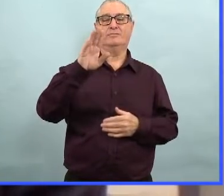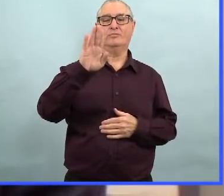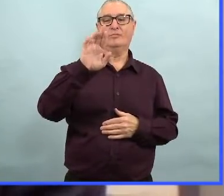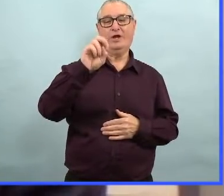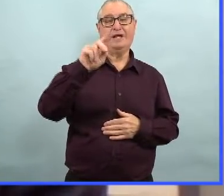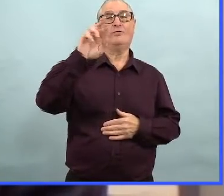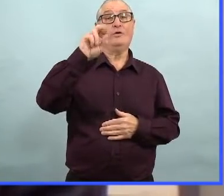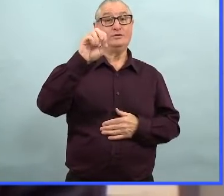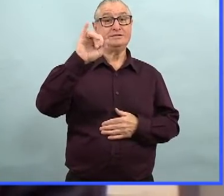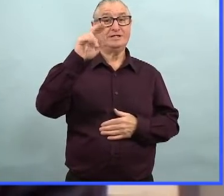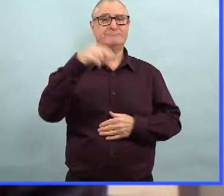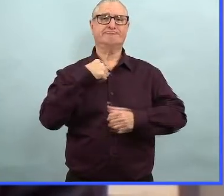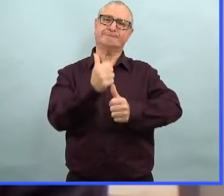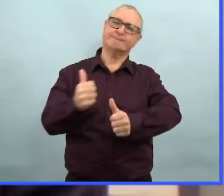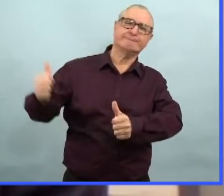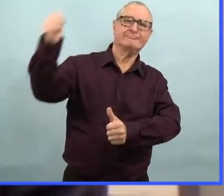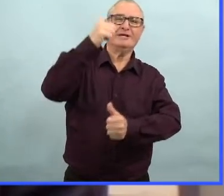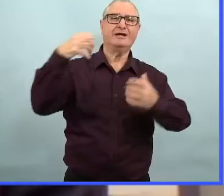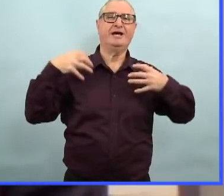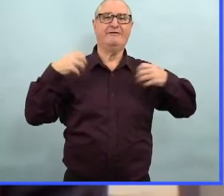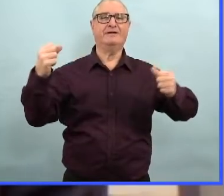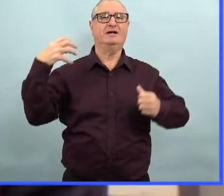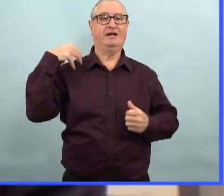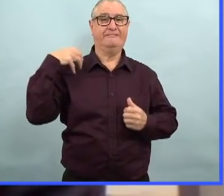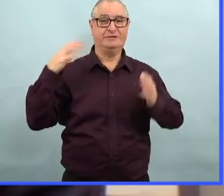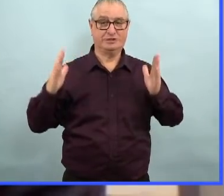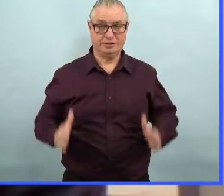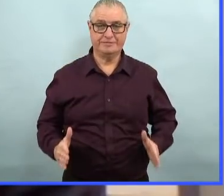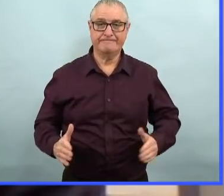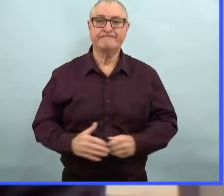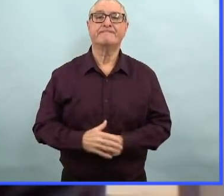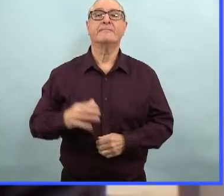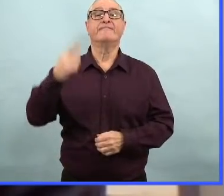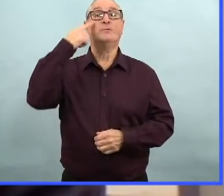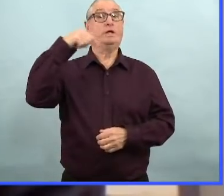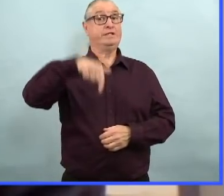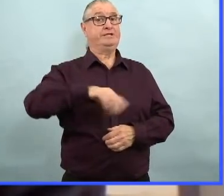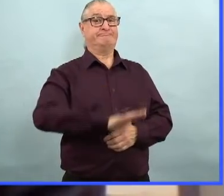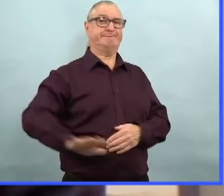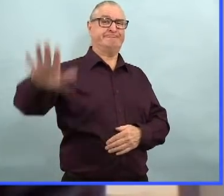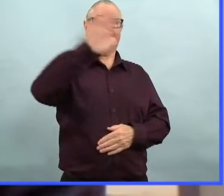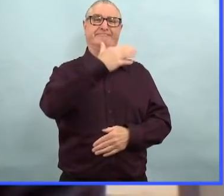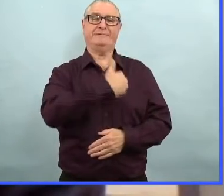we're continuing to see an increased number of uh cova 19 case numbers